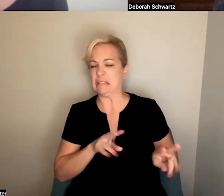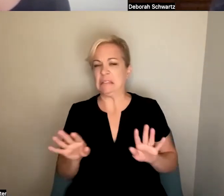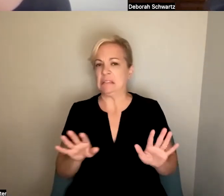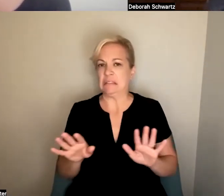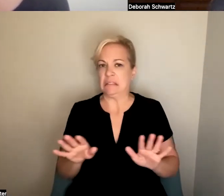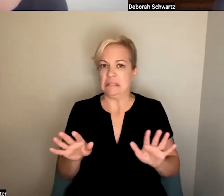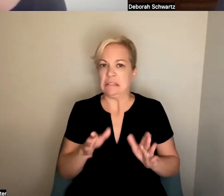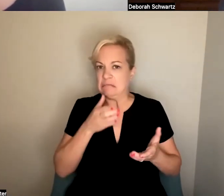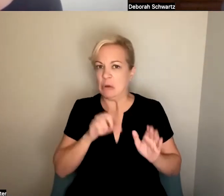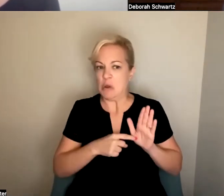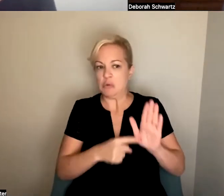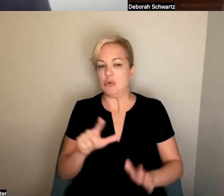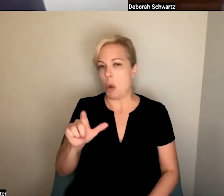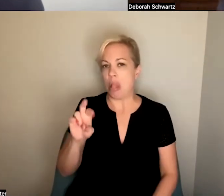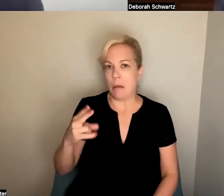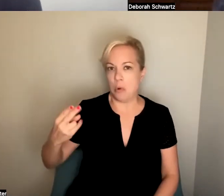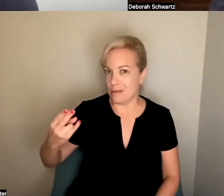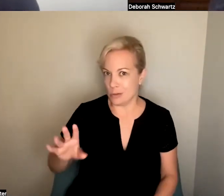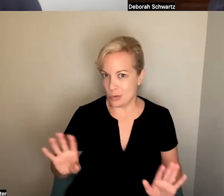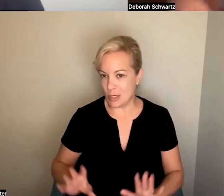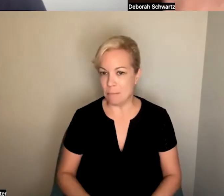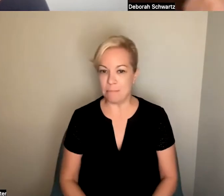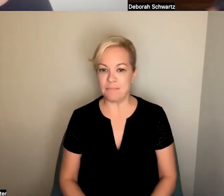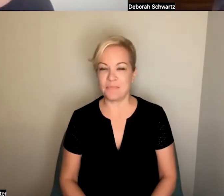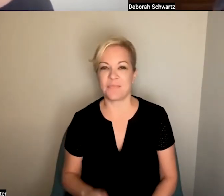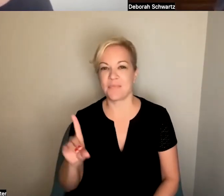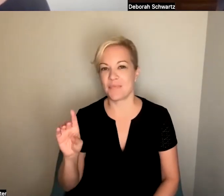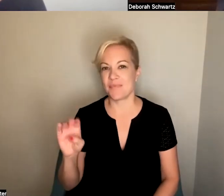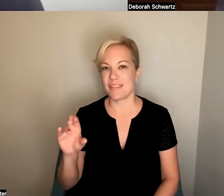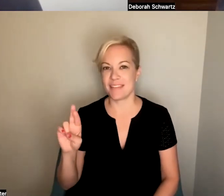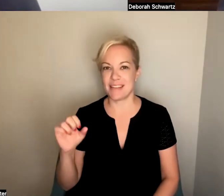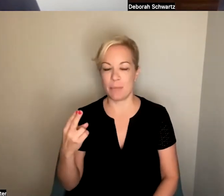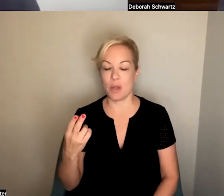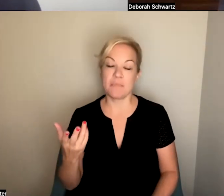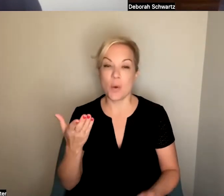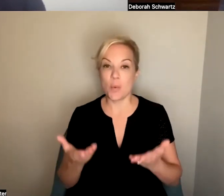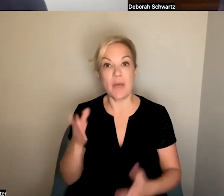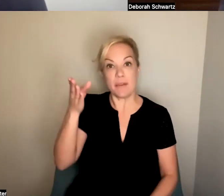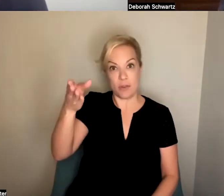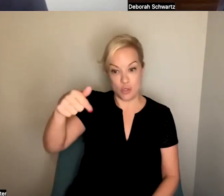Happily, I think that and in, in another part of this series we're actually going to be speaking